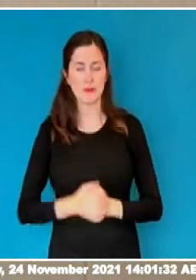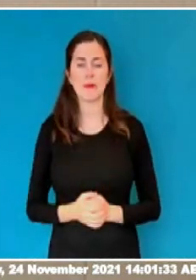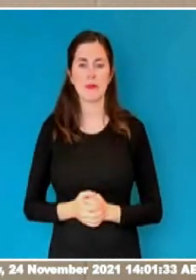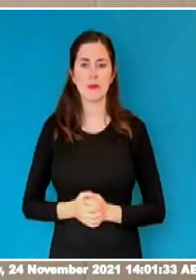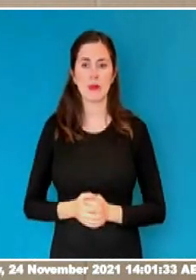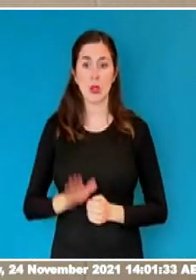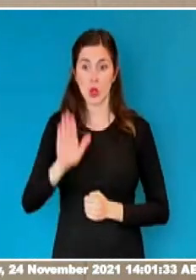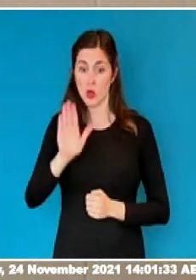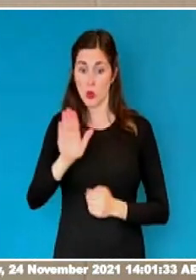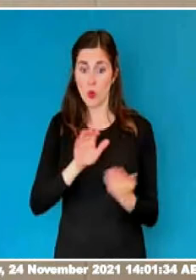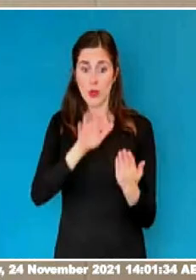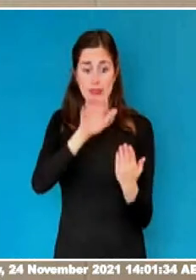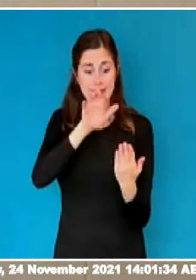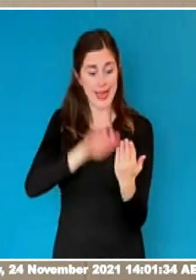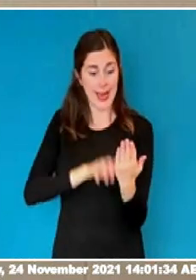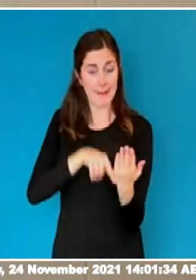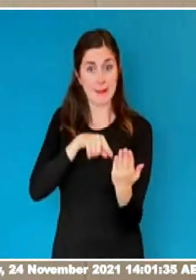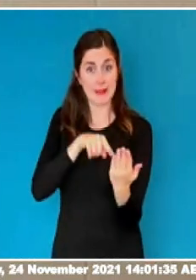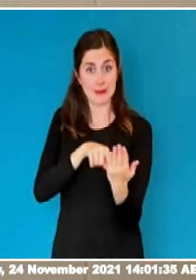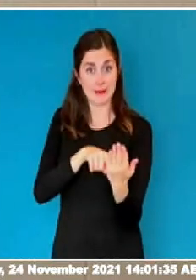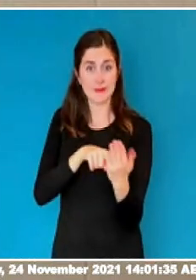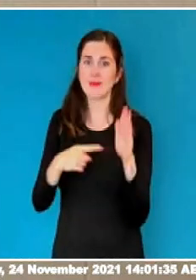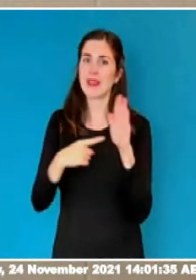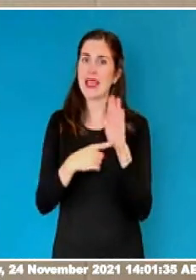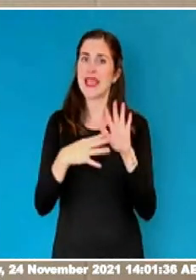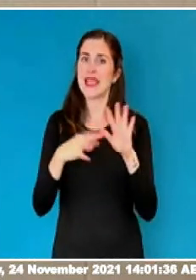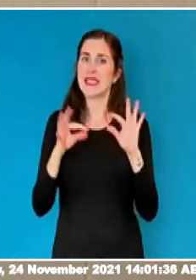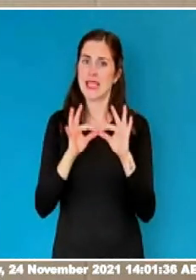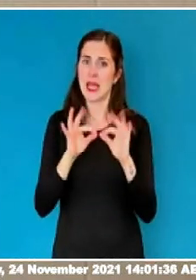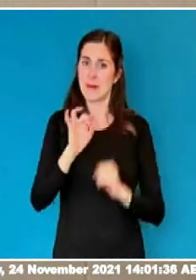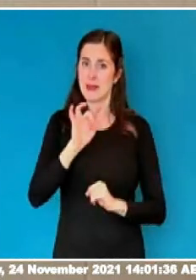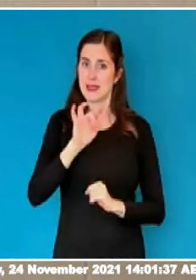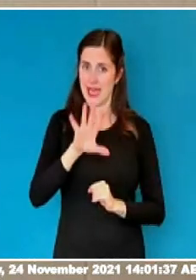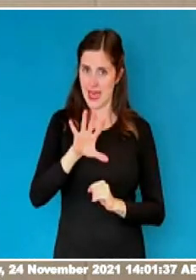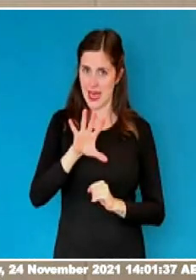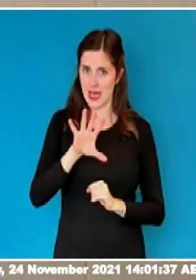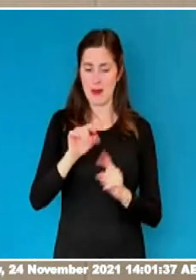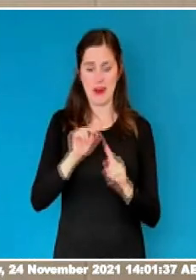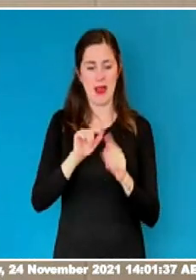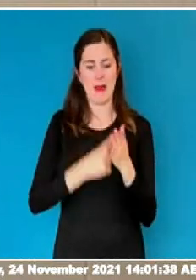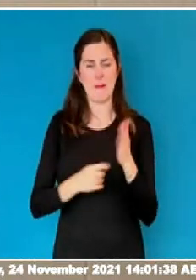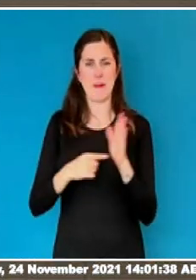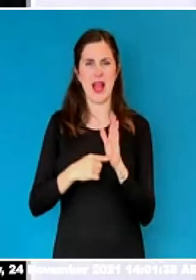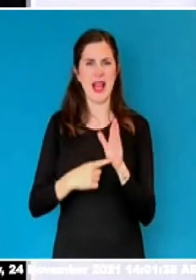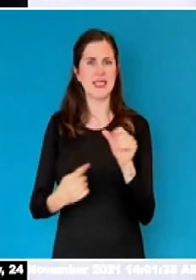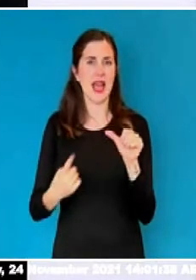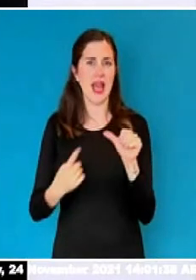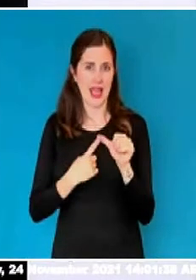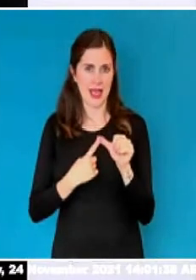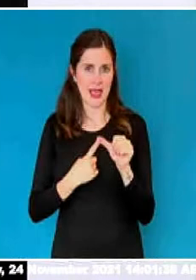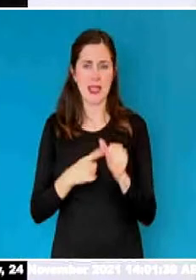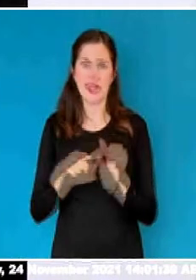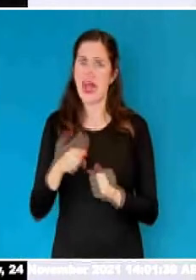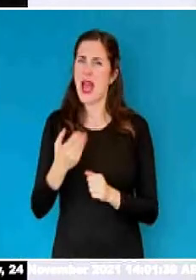Commissioners, it appears at Tab 10 in Part A with some amendments to that statement